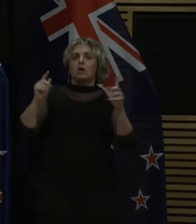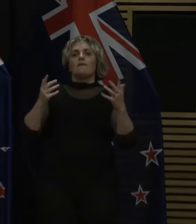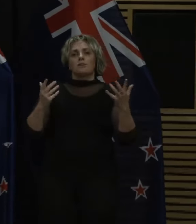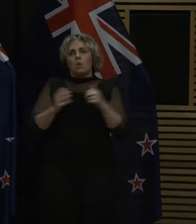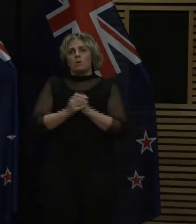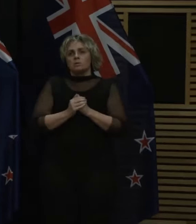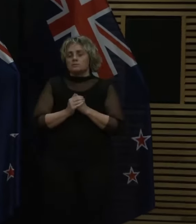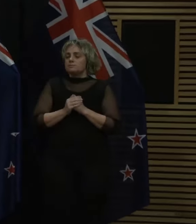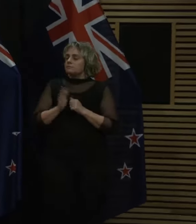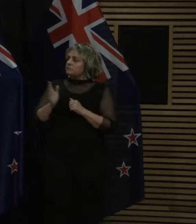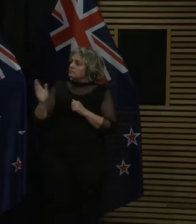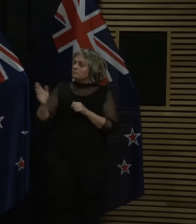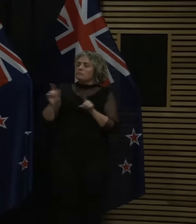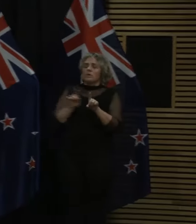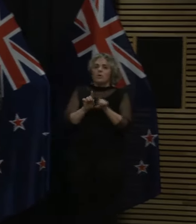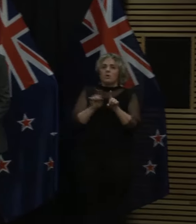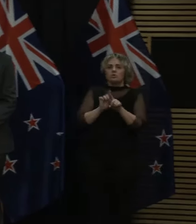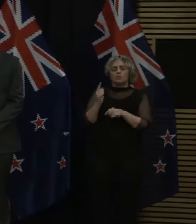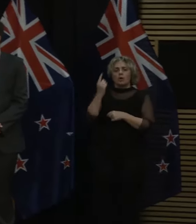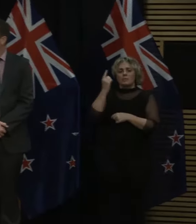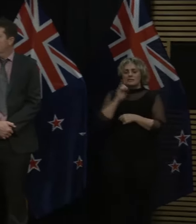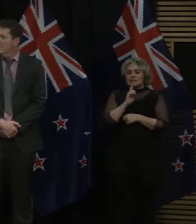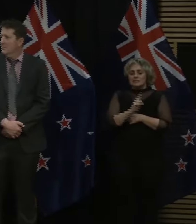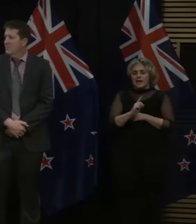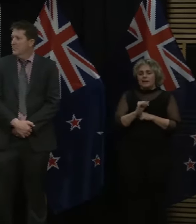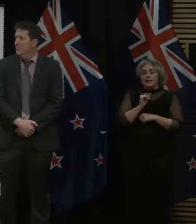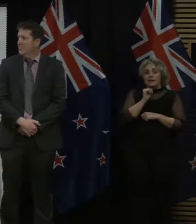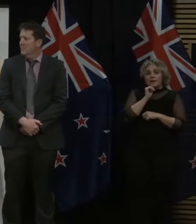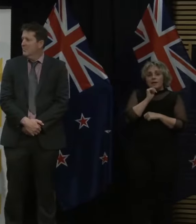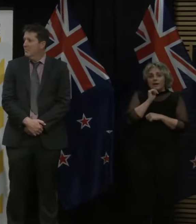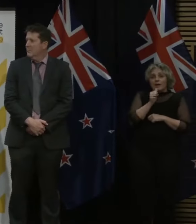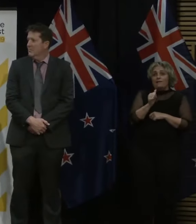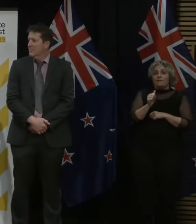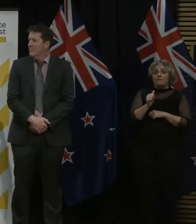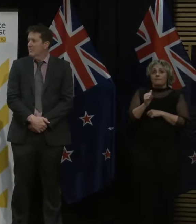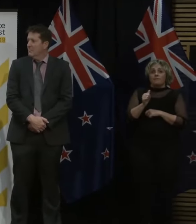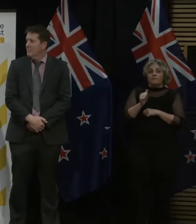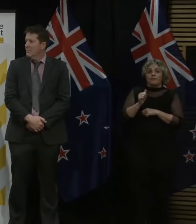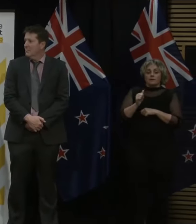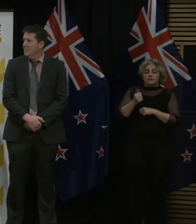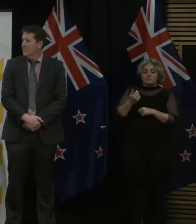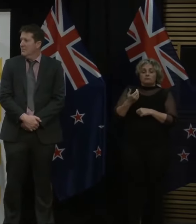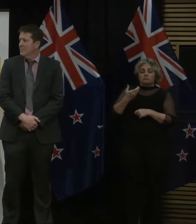worked through, in terms of what the expectations are and how it will work. I would expect that privacy will feature very highly in all of that.